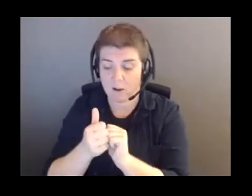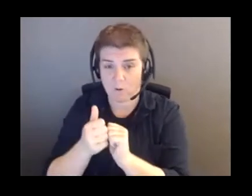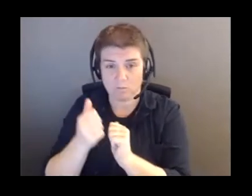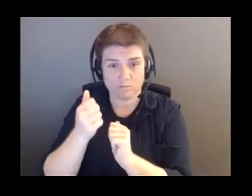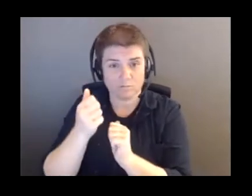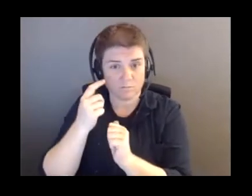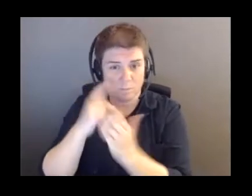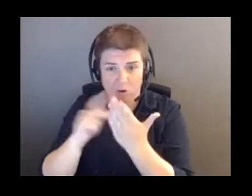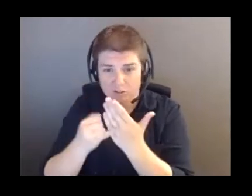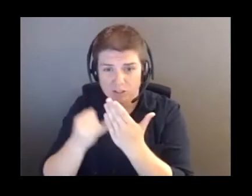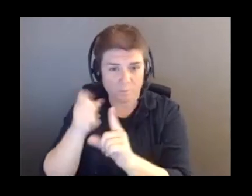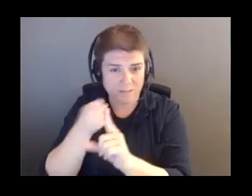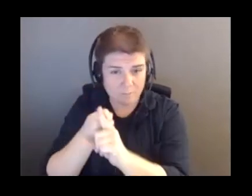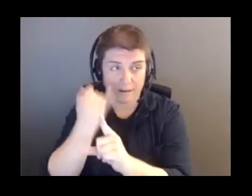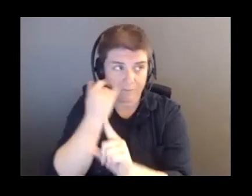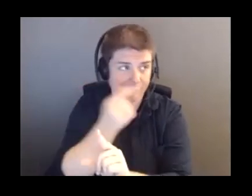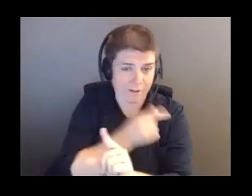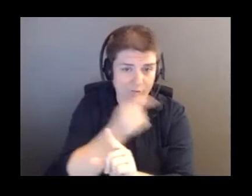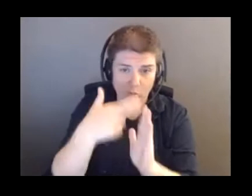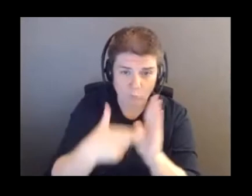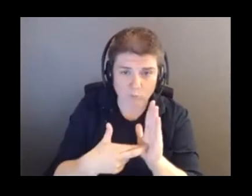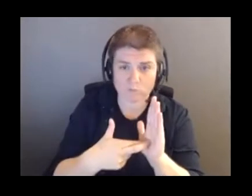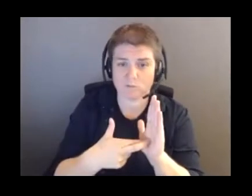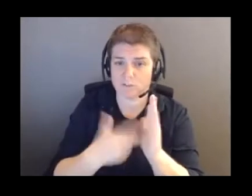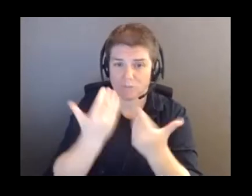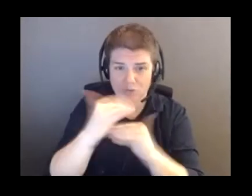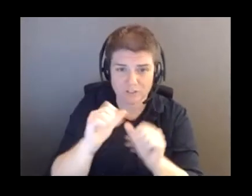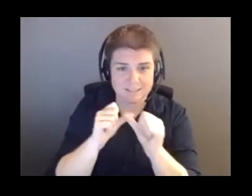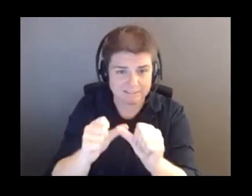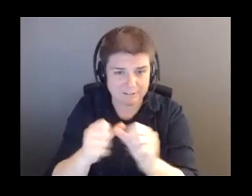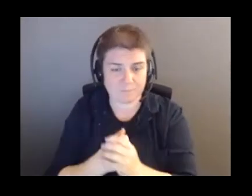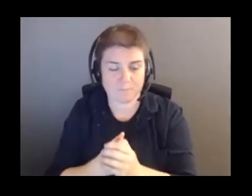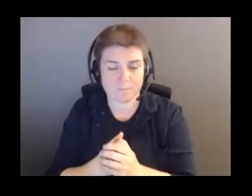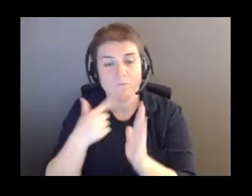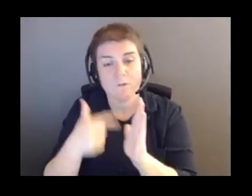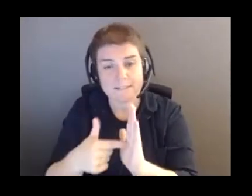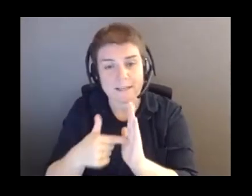restrictions and recommendations continue. Examples of this are social distancing, caps